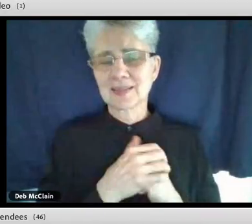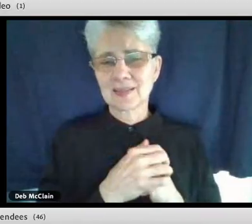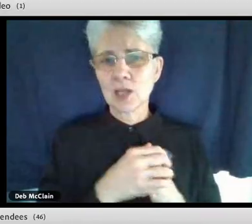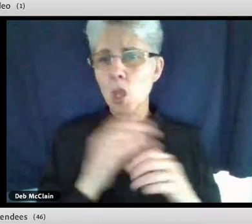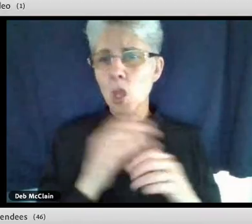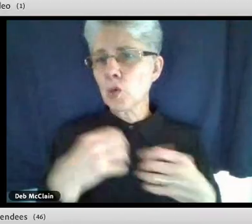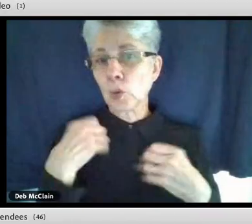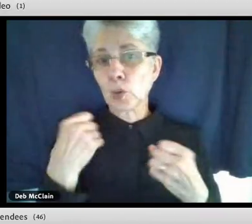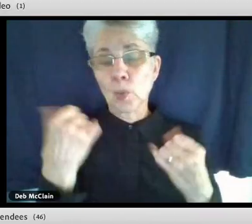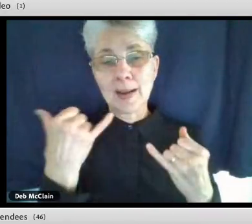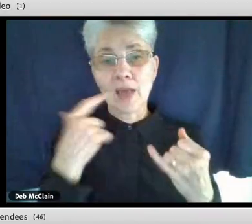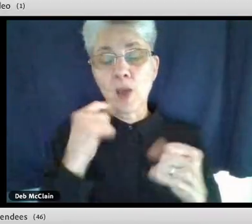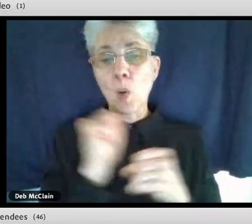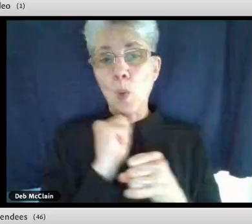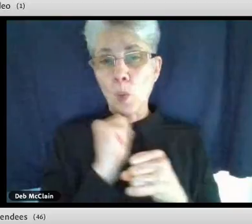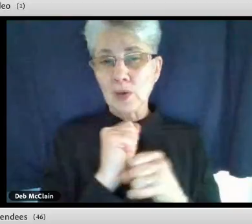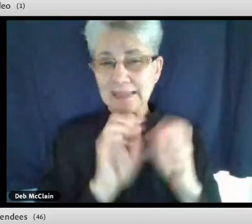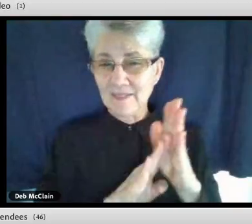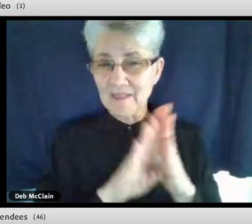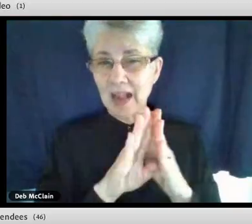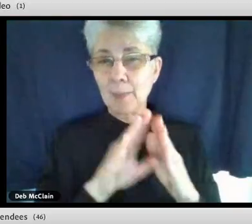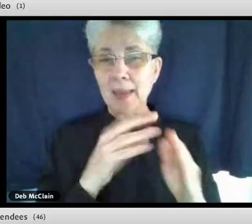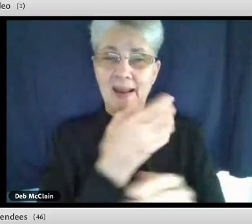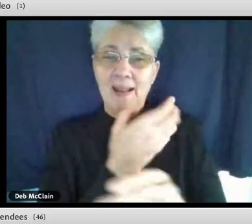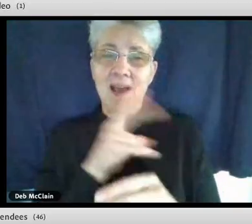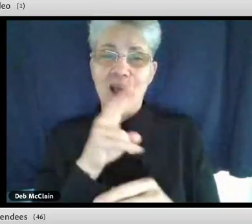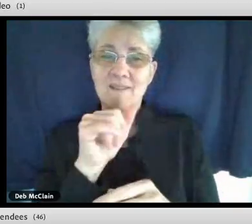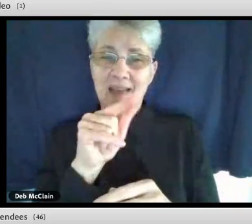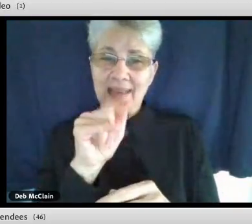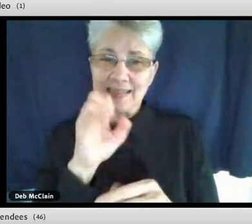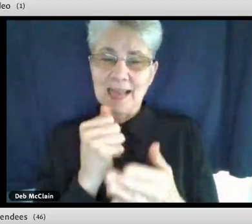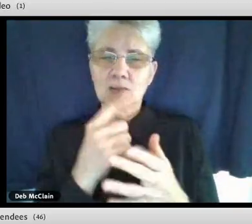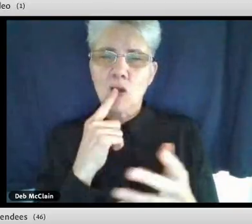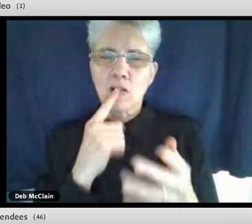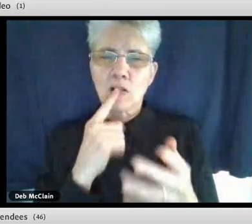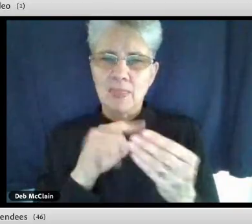Yes. "Long term changes in behavior," definitely, or will there be any changes?